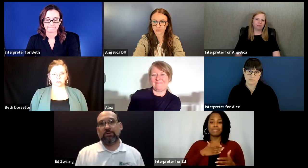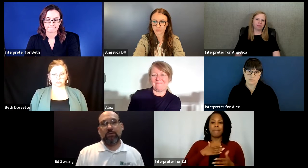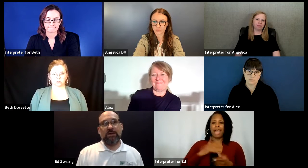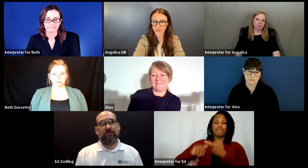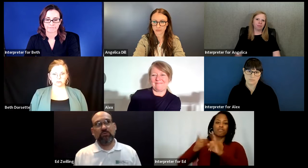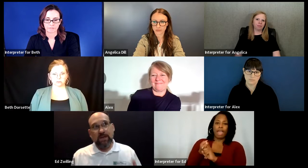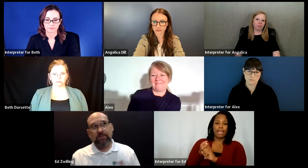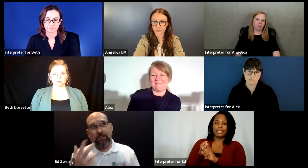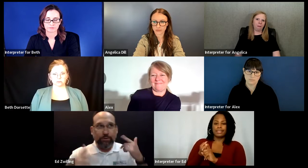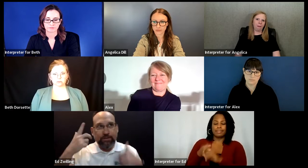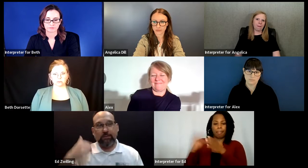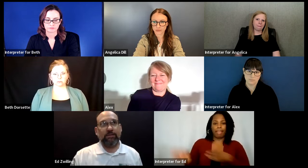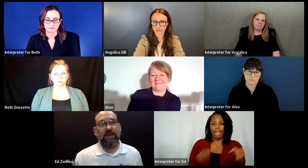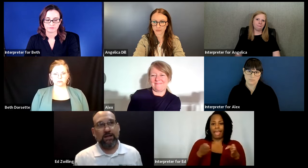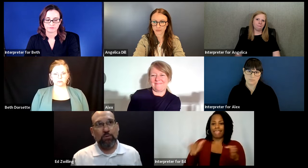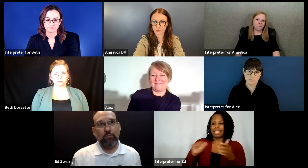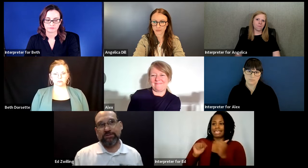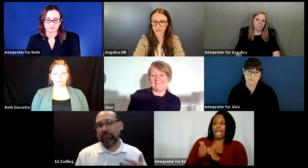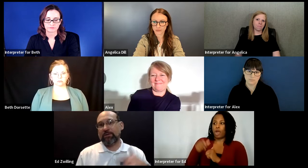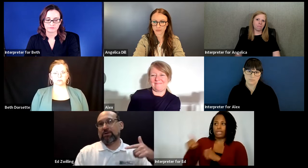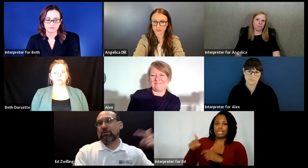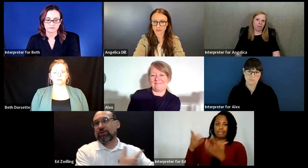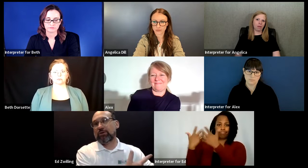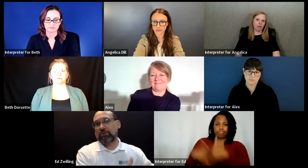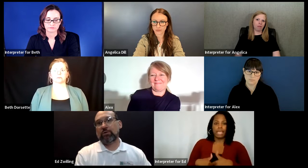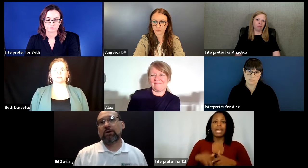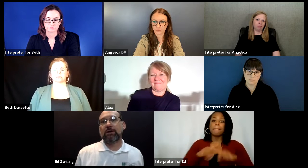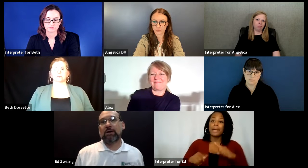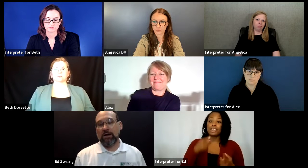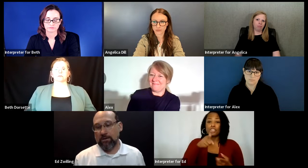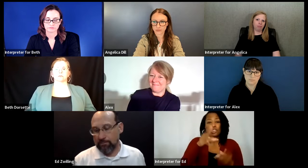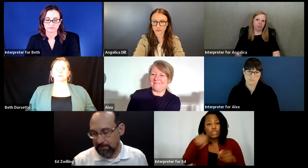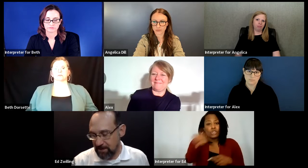But you may be able to think about that and come up with something that you could do to